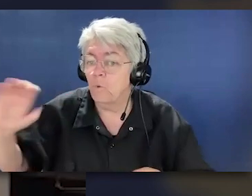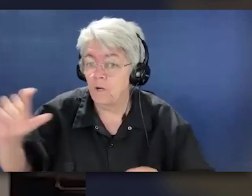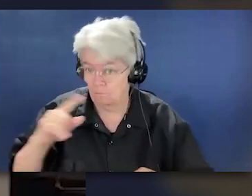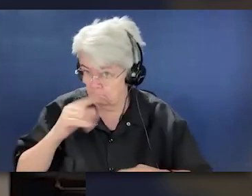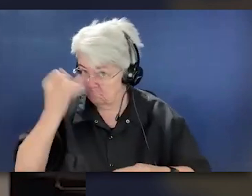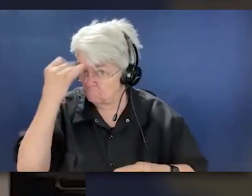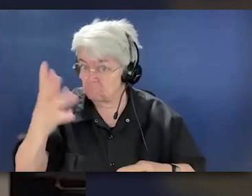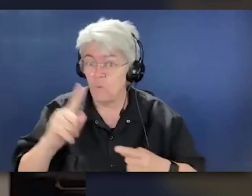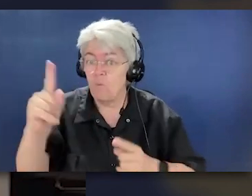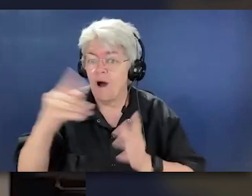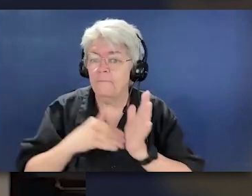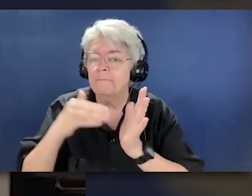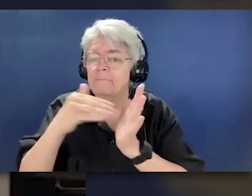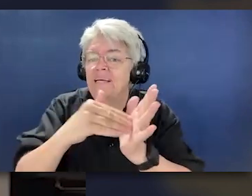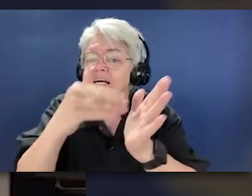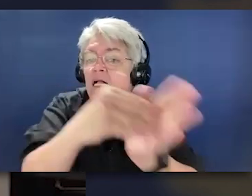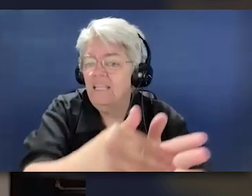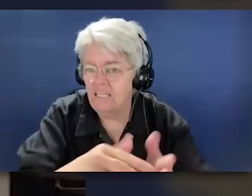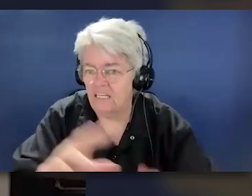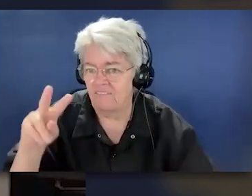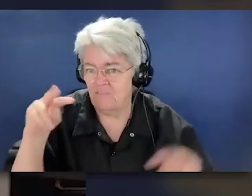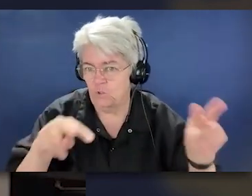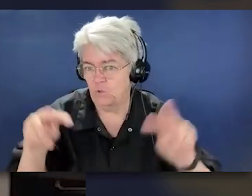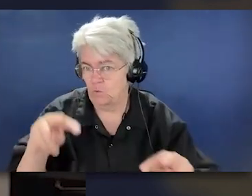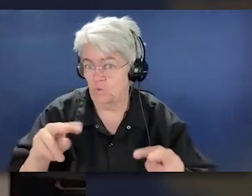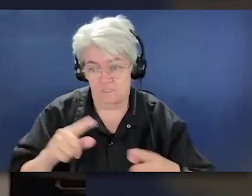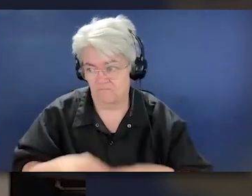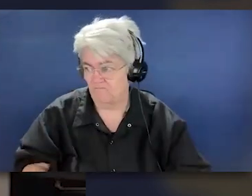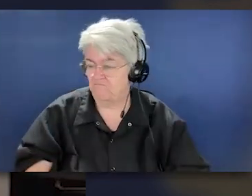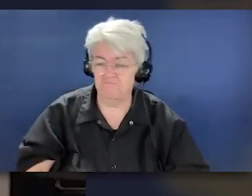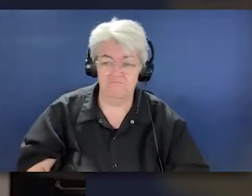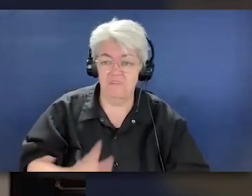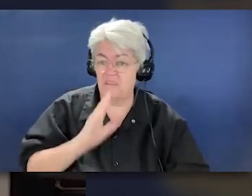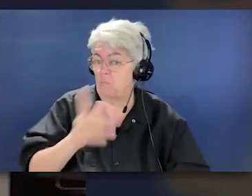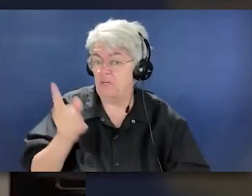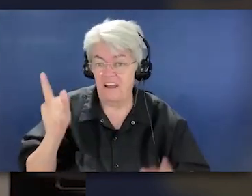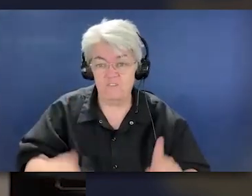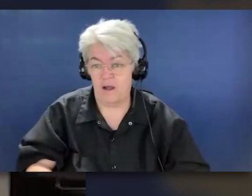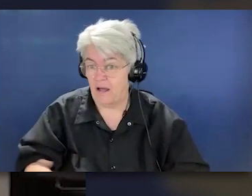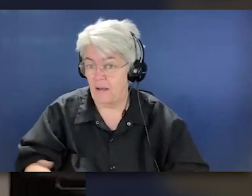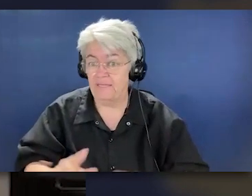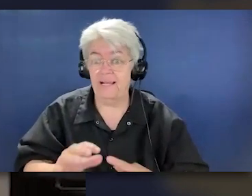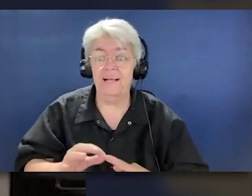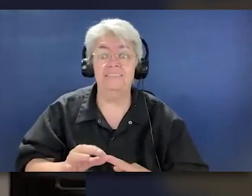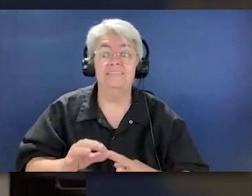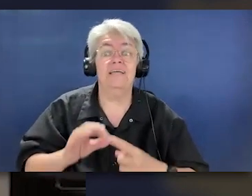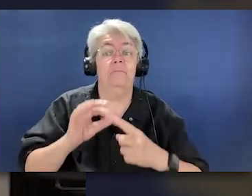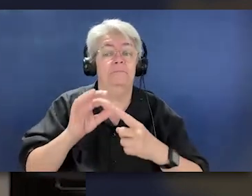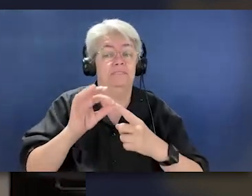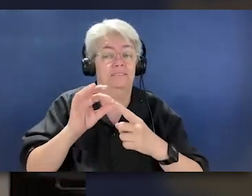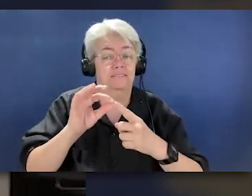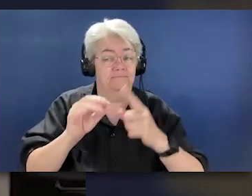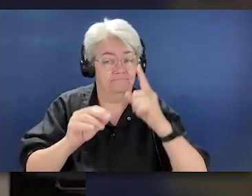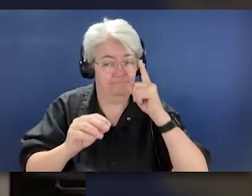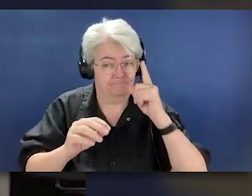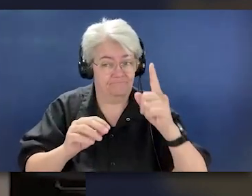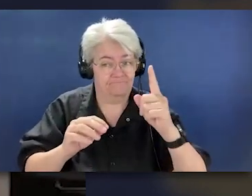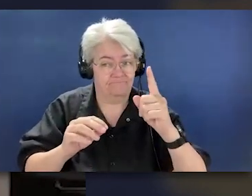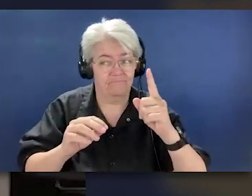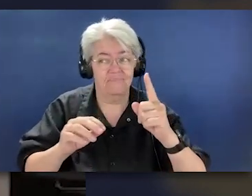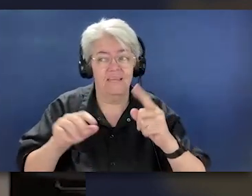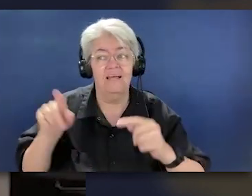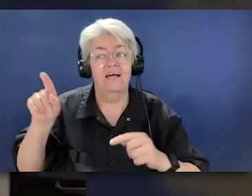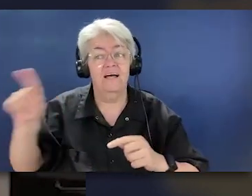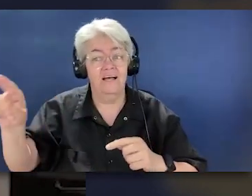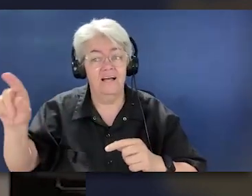It would never have had that kind of life cycle except that what happened was hype.